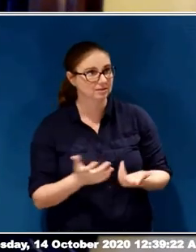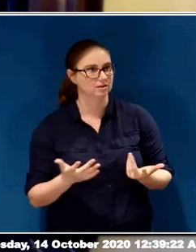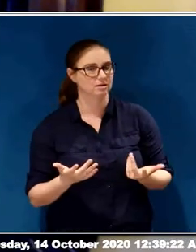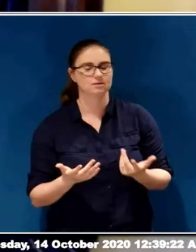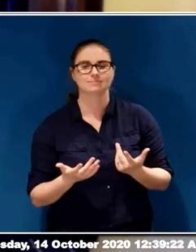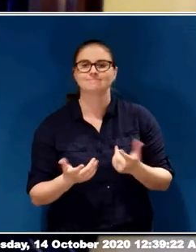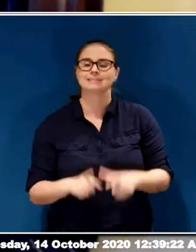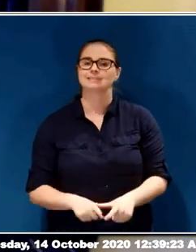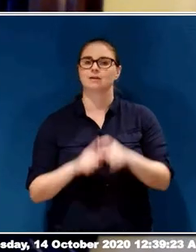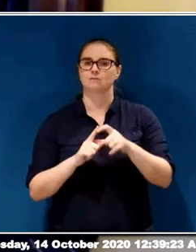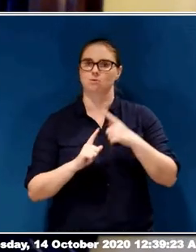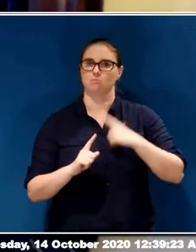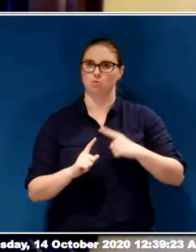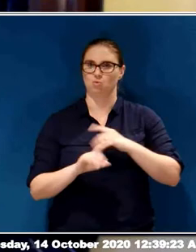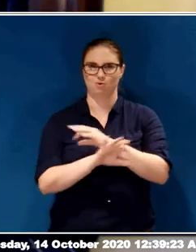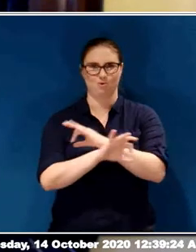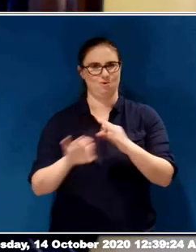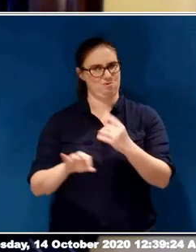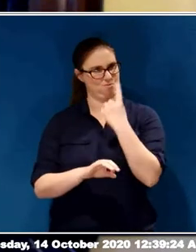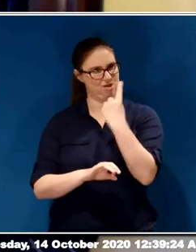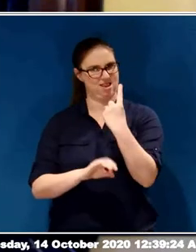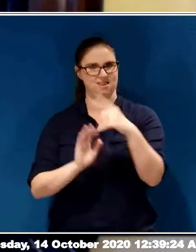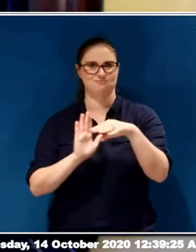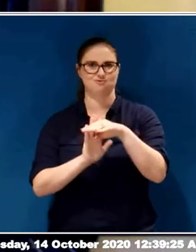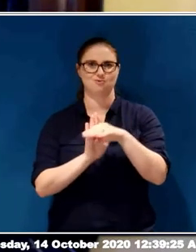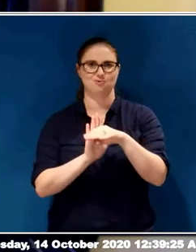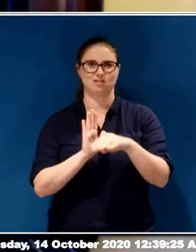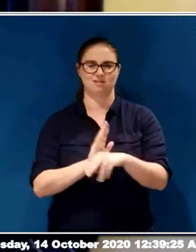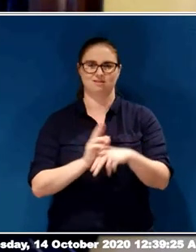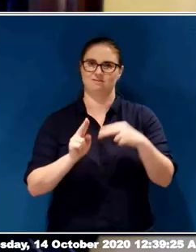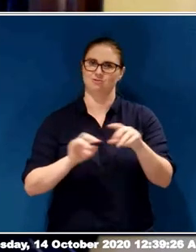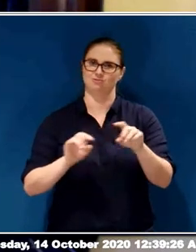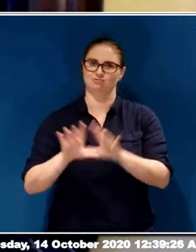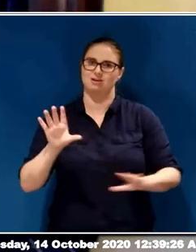are sometimes inconsistent with the Federal policy itself. Okay.